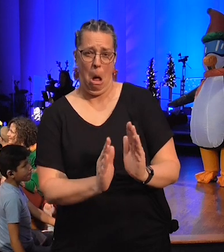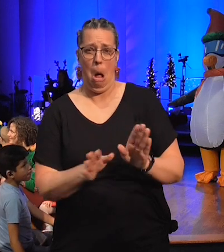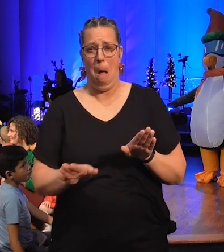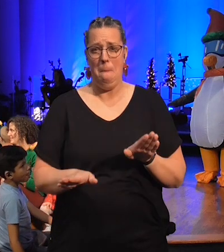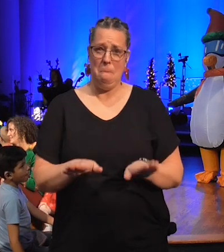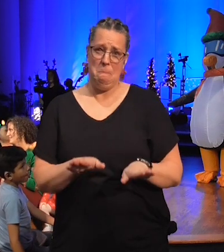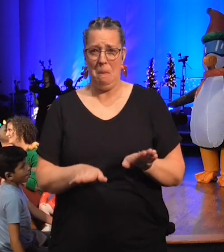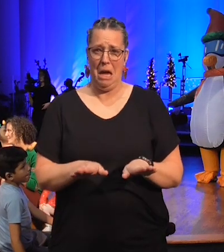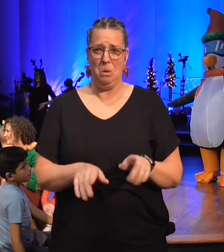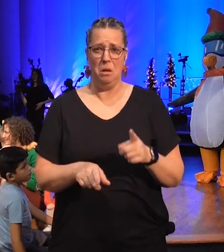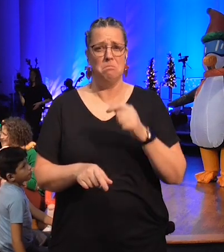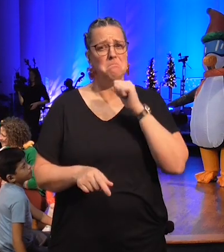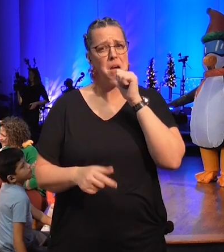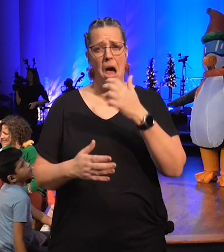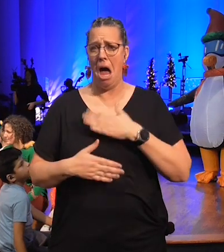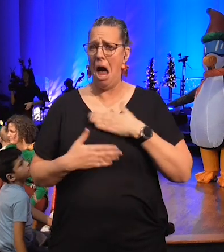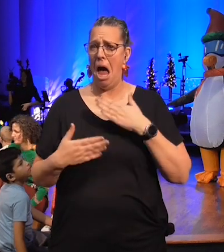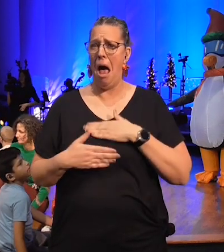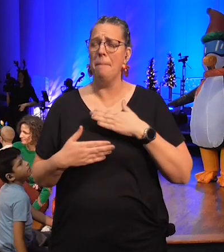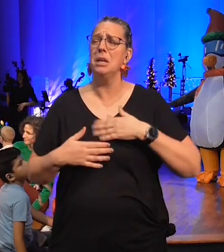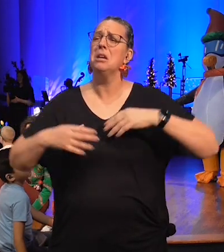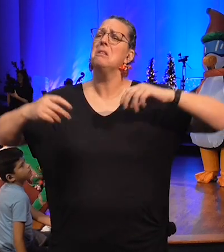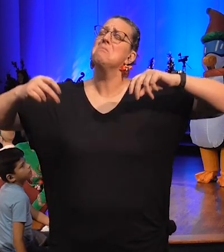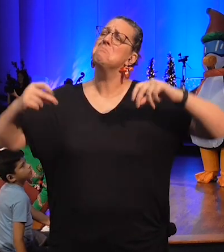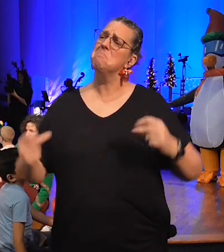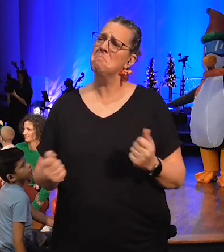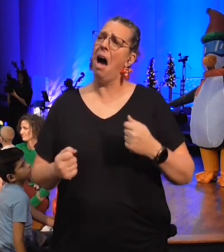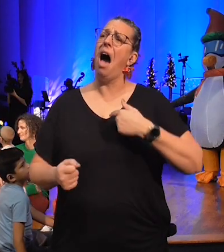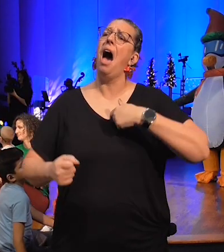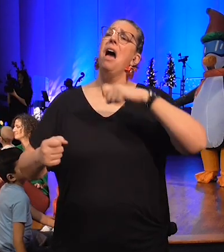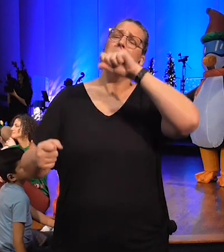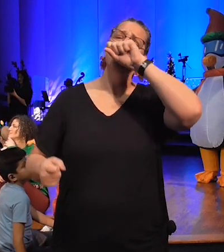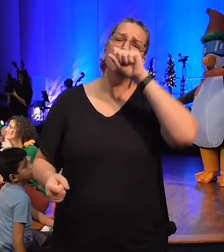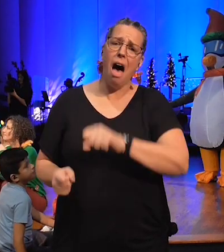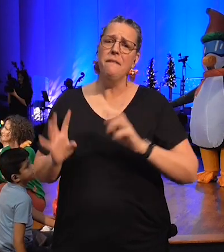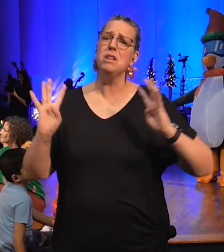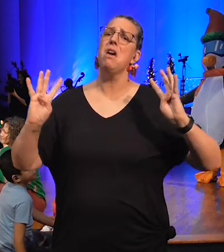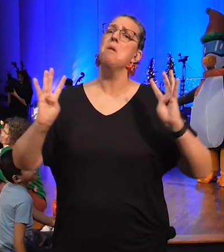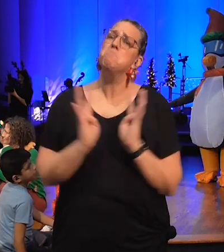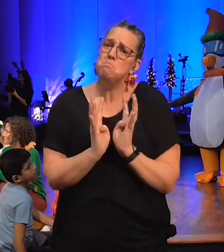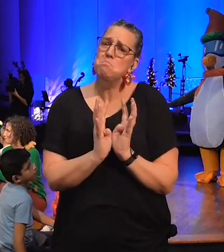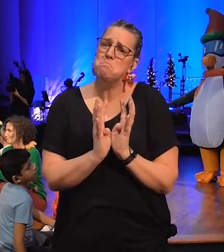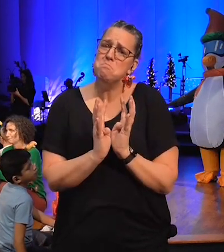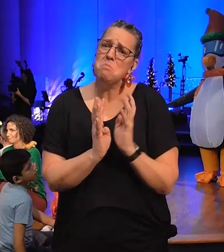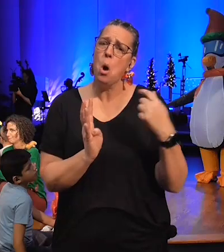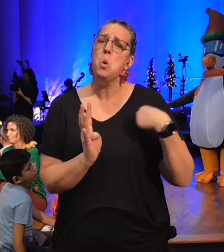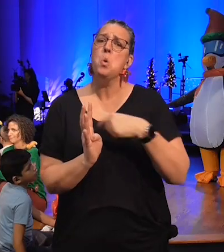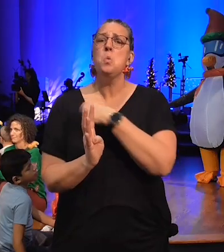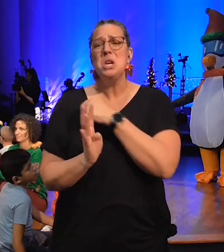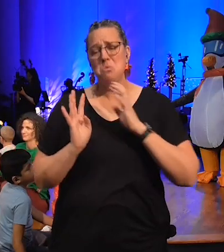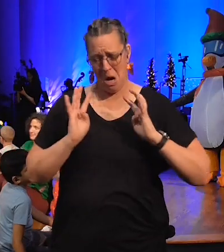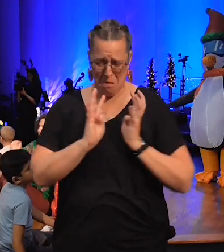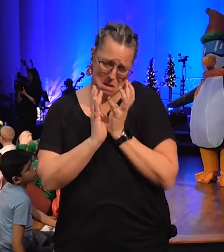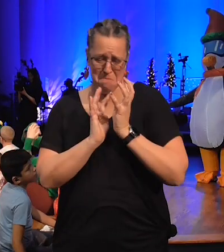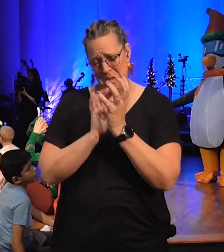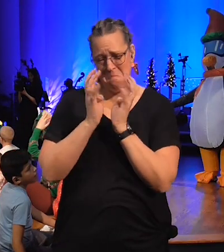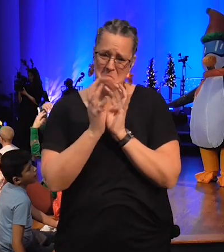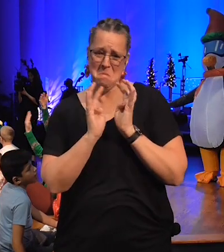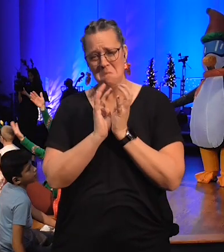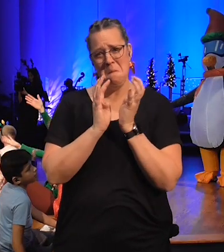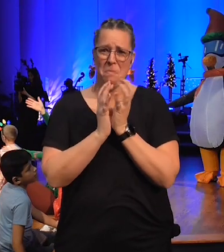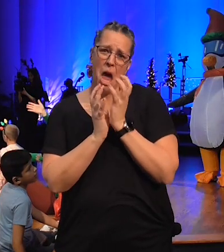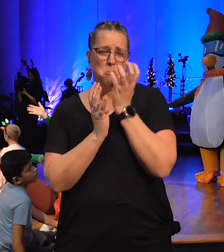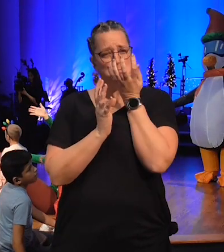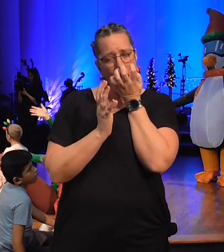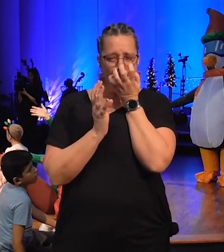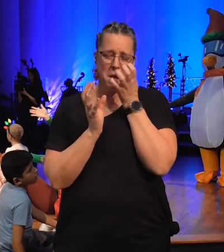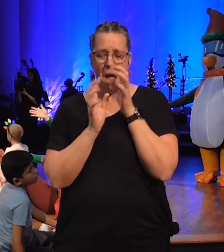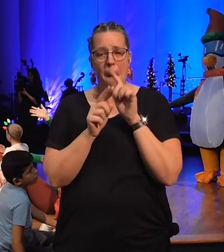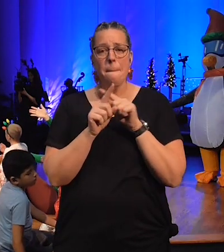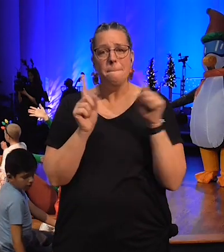done poor pipsqueak wasn't happy anymore I loved our penguin huddle we were squished